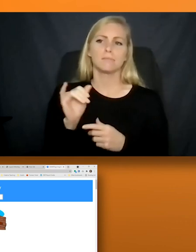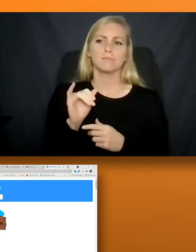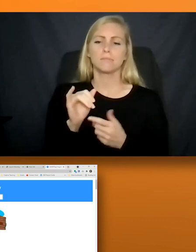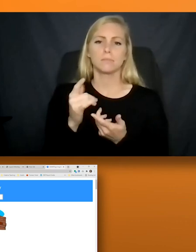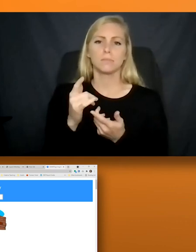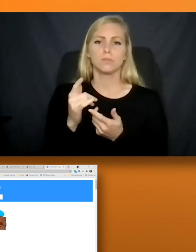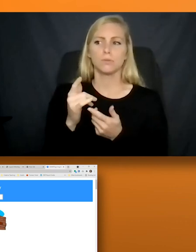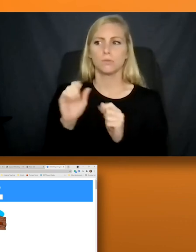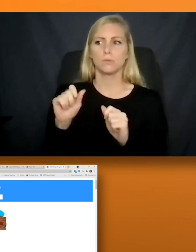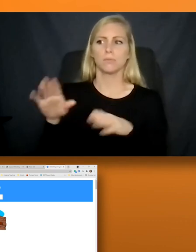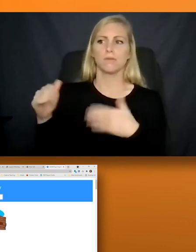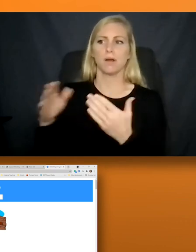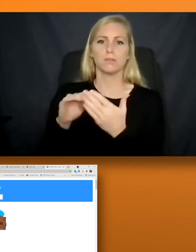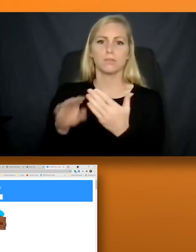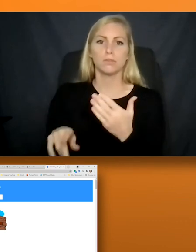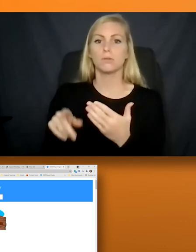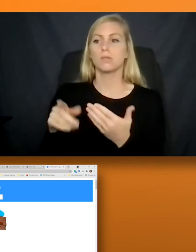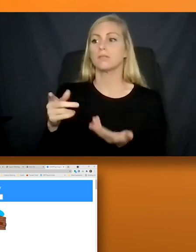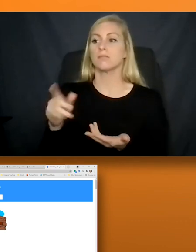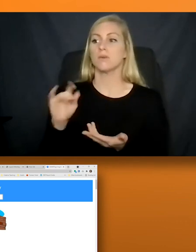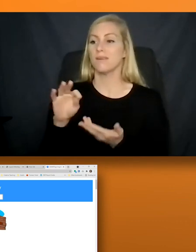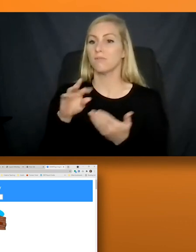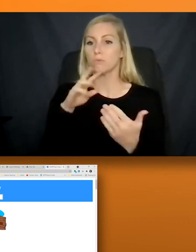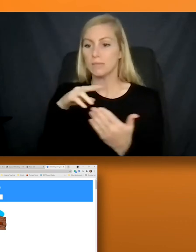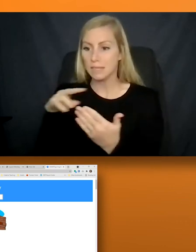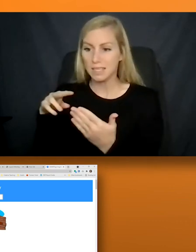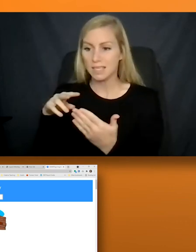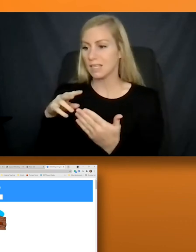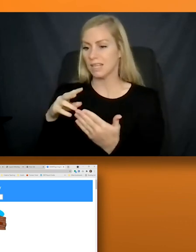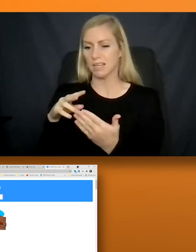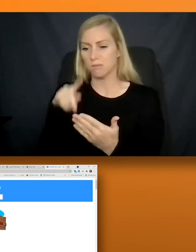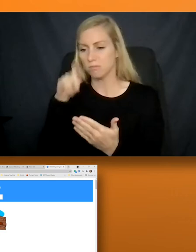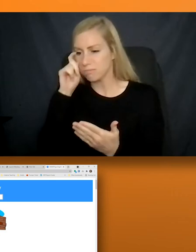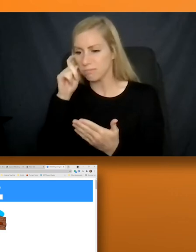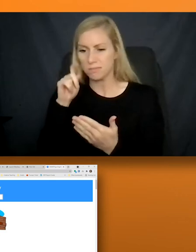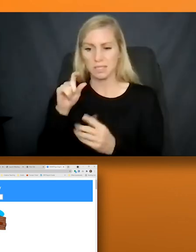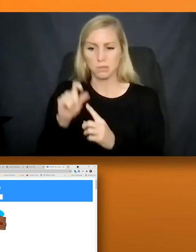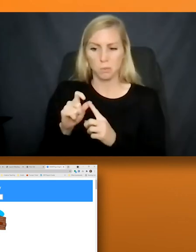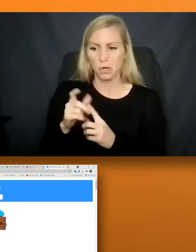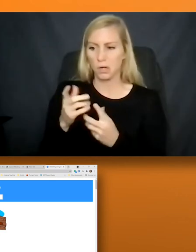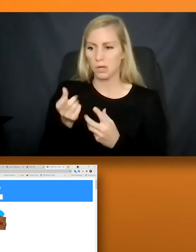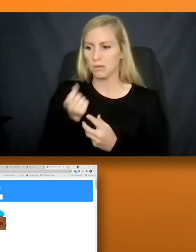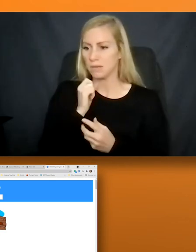you know, if you're reading, you can't find a word, type it in here, see if it's there. Maybe it'll be there.